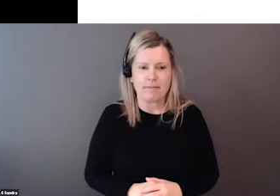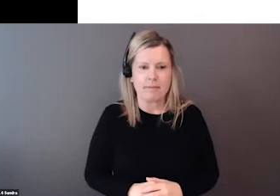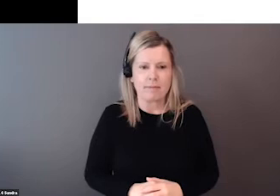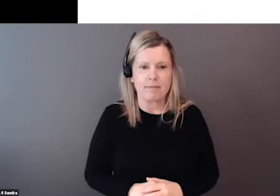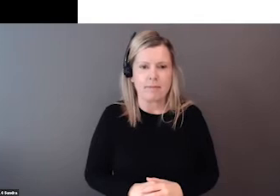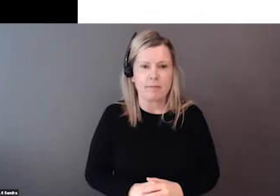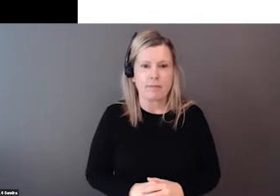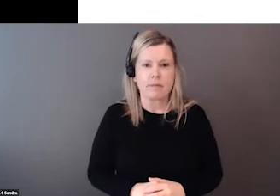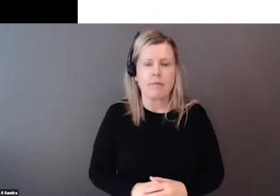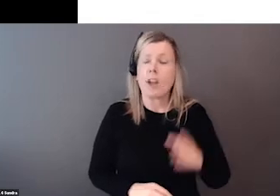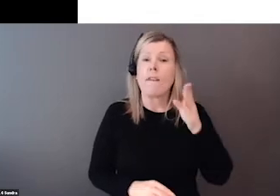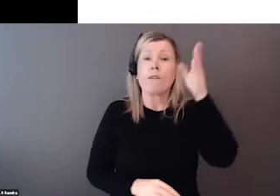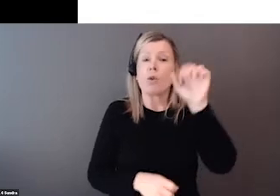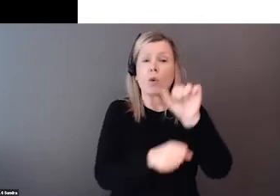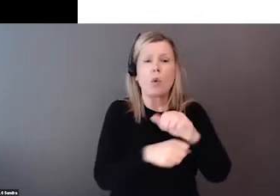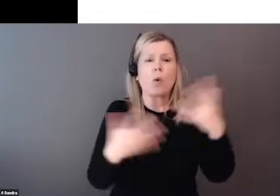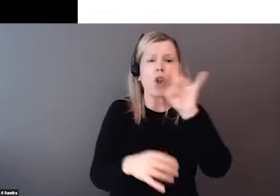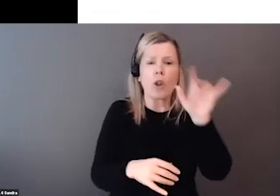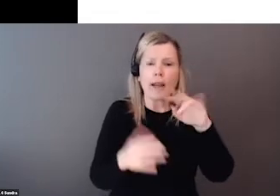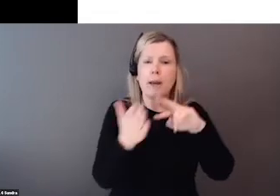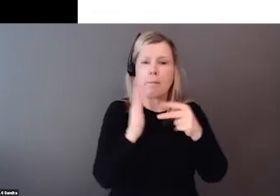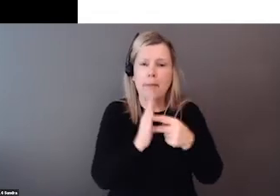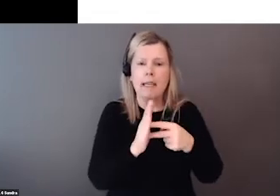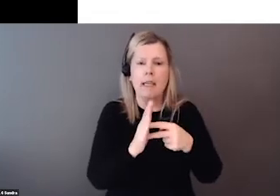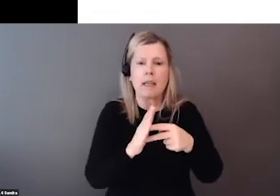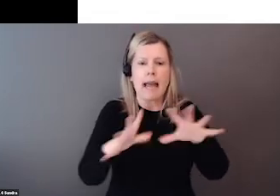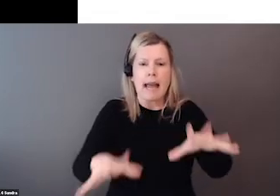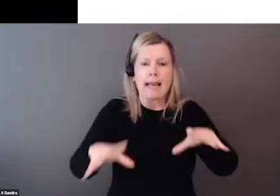And so what is the future of work? It's the adoption of different digital technologies